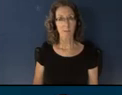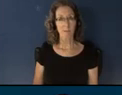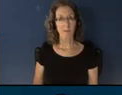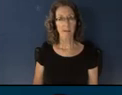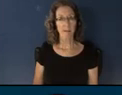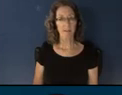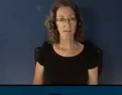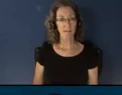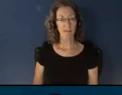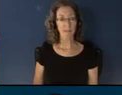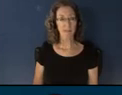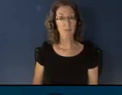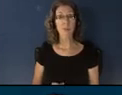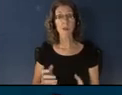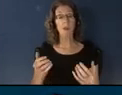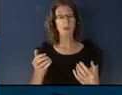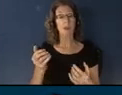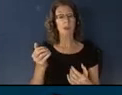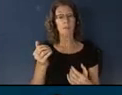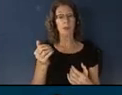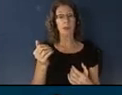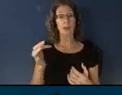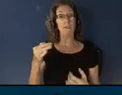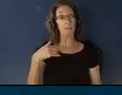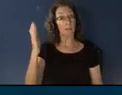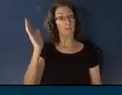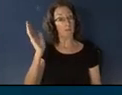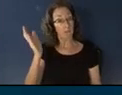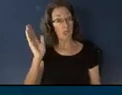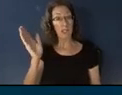Okay now if you're giving in the slideshow if you're doing your presentation live,